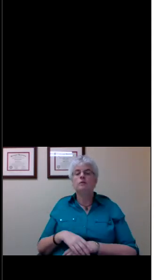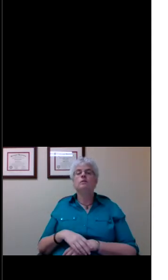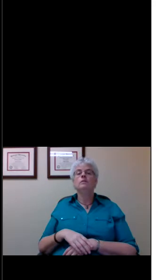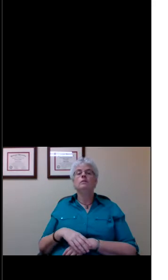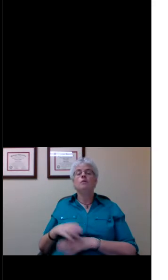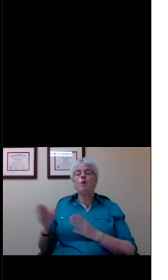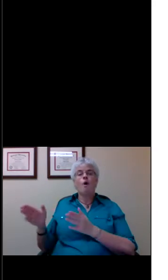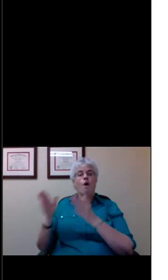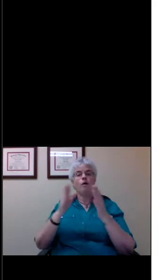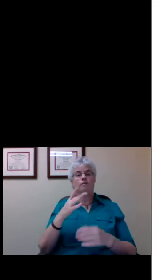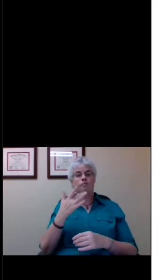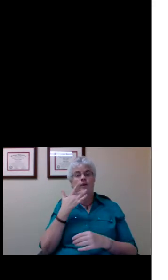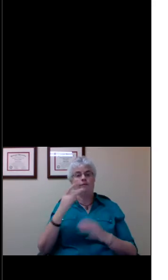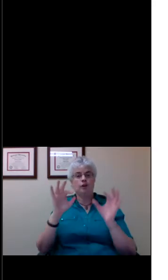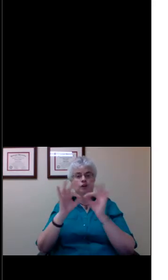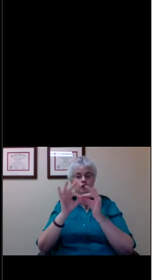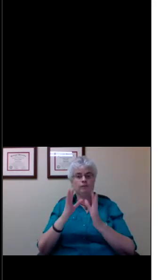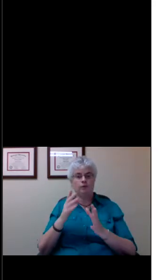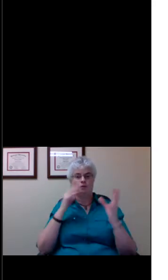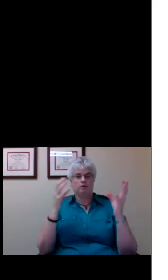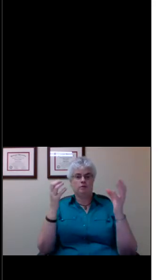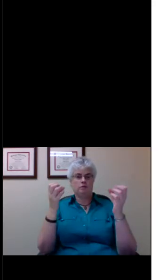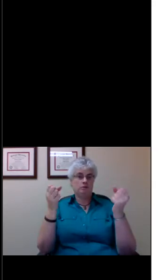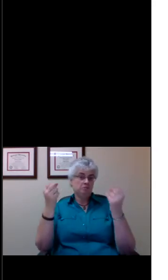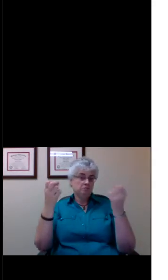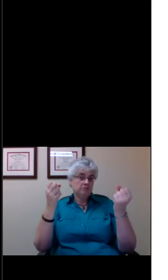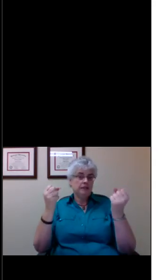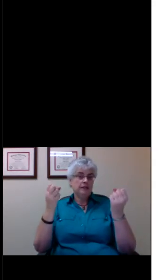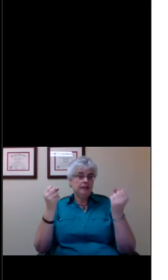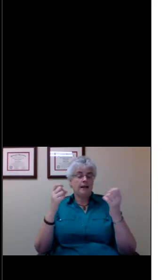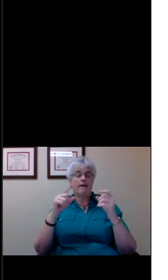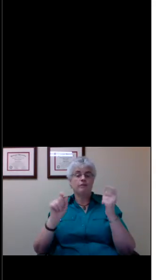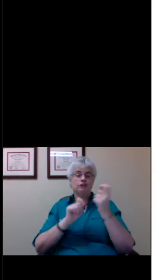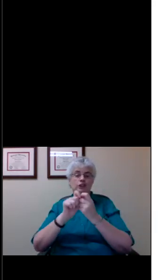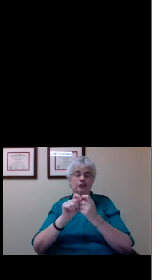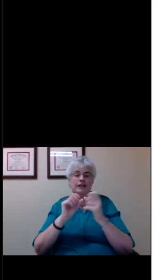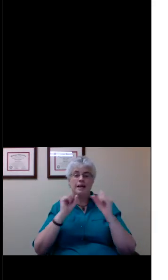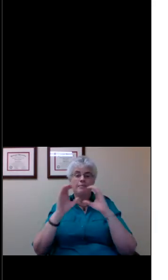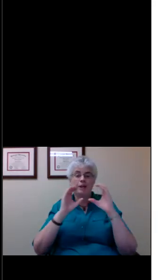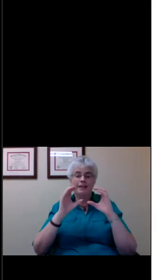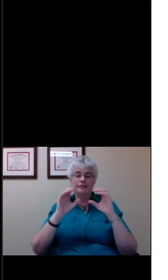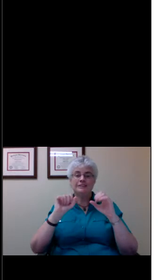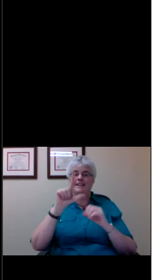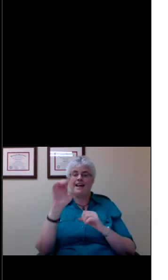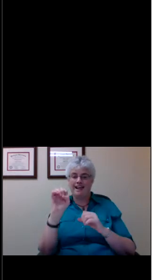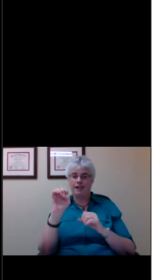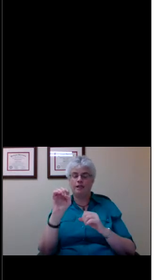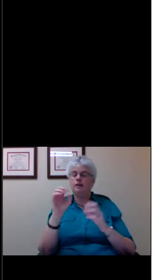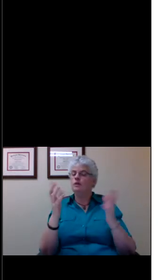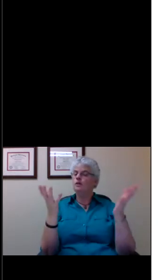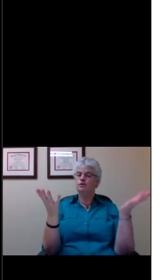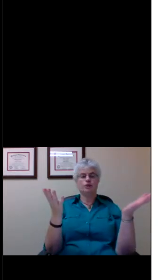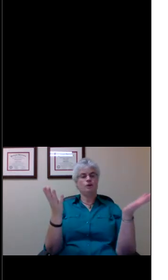interpreter or they may prefer interpreter who signs a certain